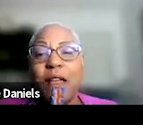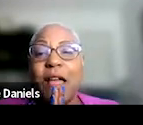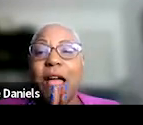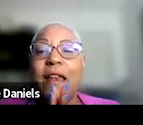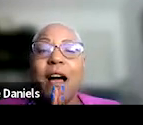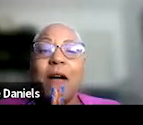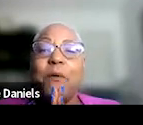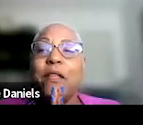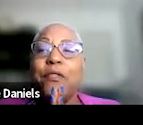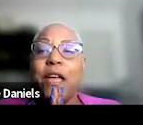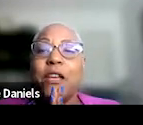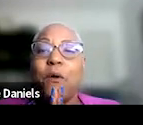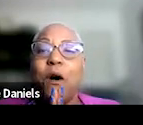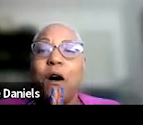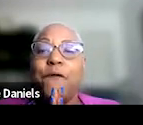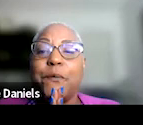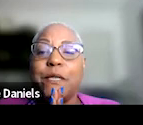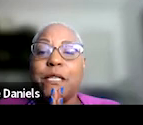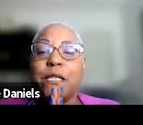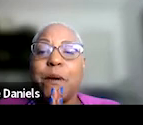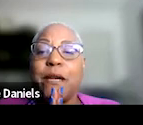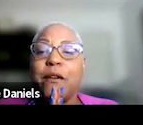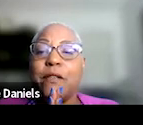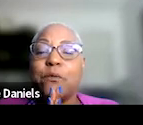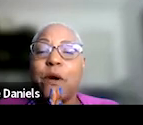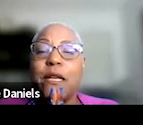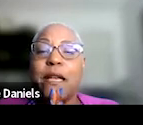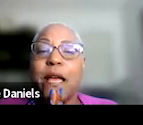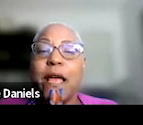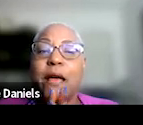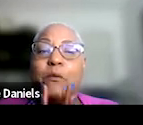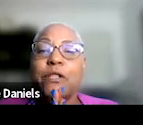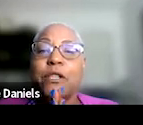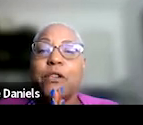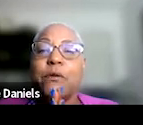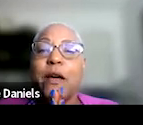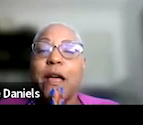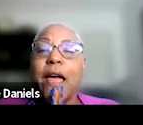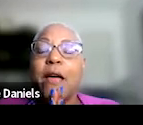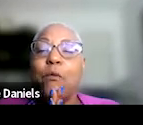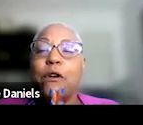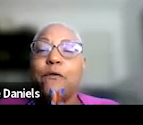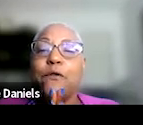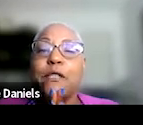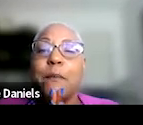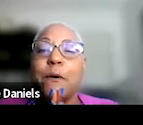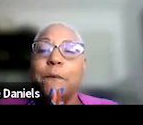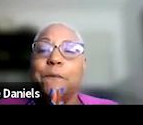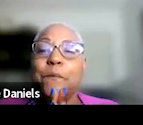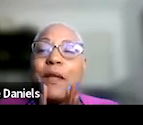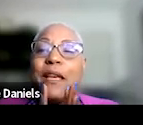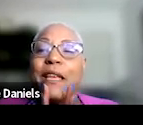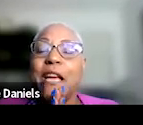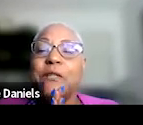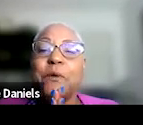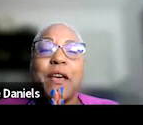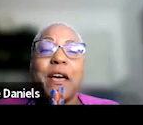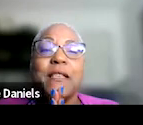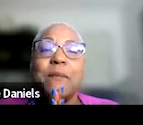(01:06:49): I want to thank you all for participating on this rainy day and wishing you a wonderful summer. Engage with us,